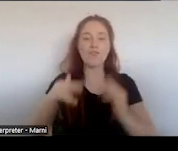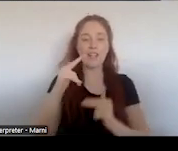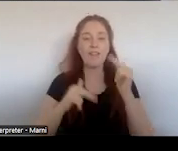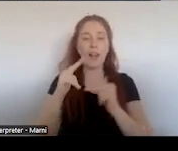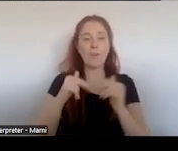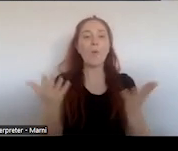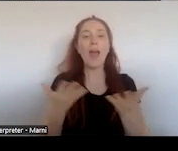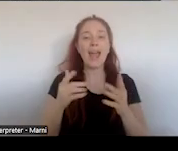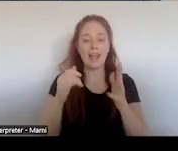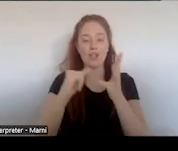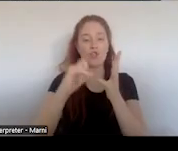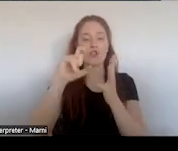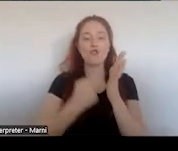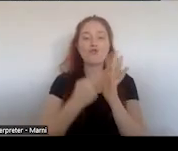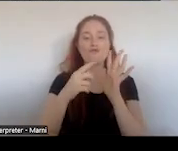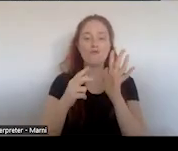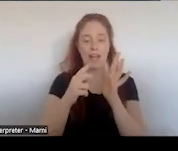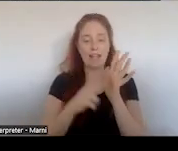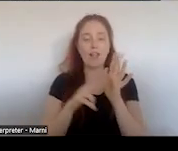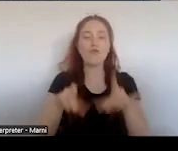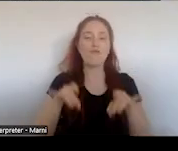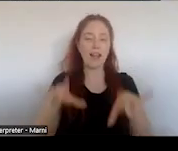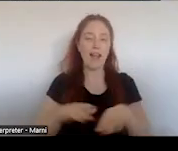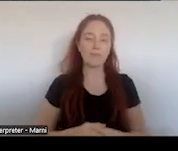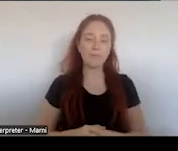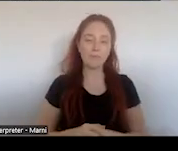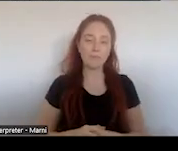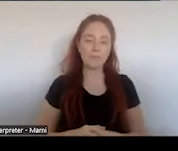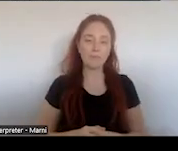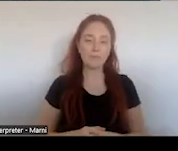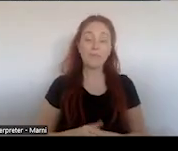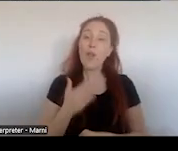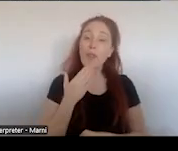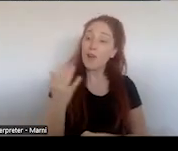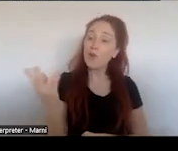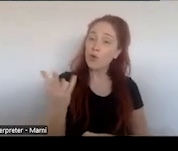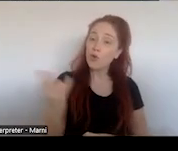it's great to be with you today. >> Thanks, guys. Also thanks to our